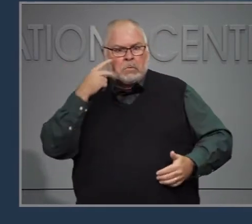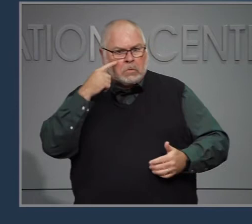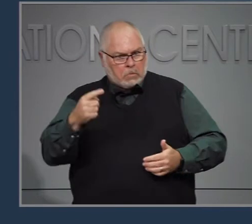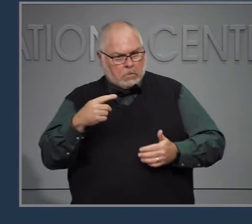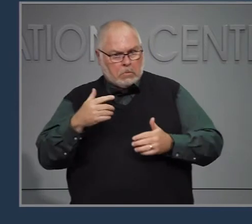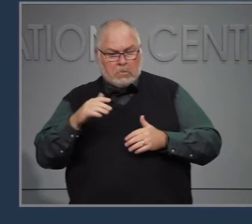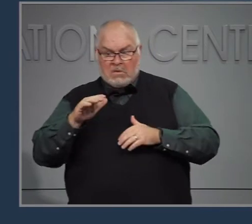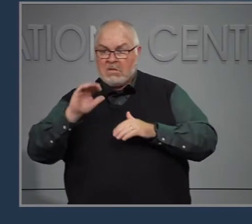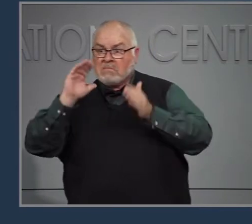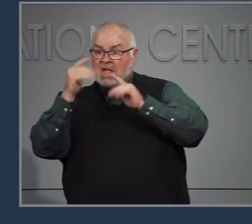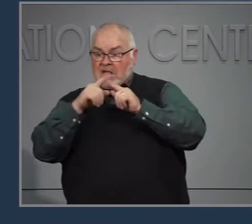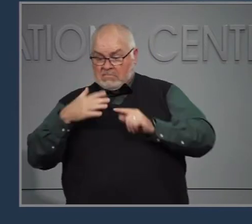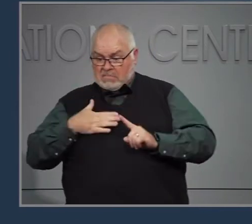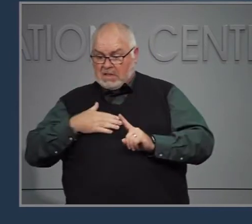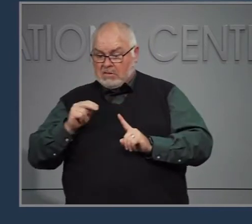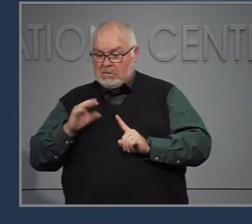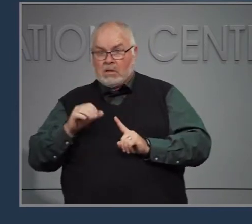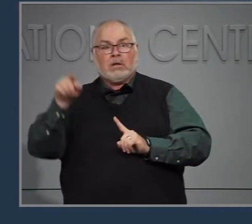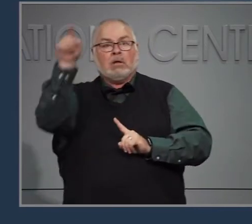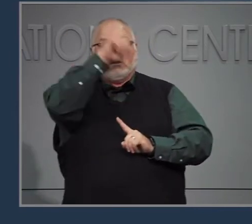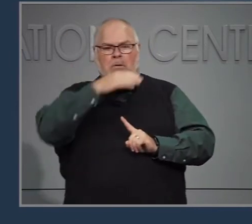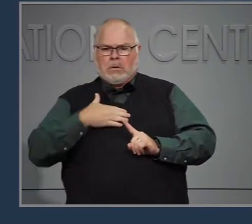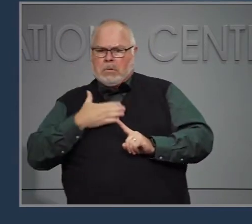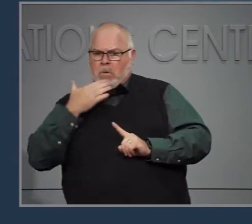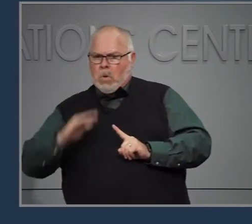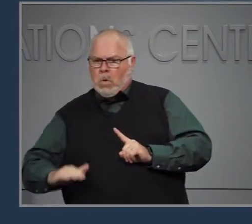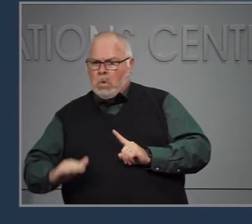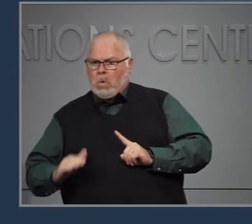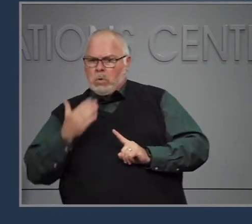BUT THERE IS STILL MORE WORK TO DO.